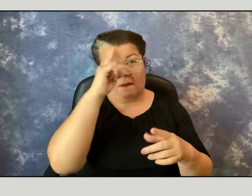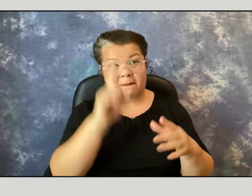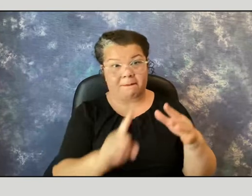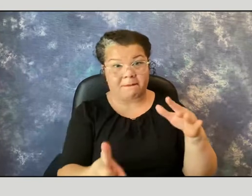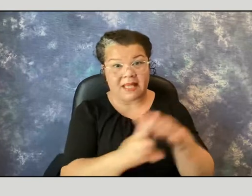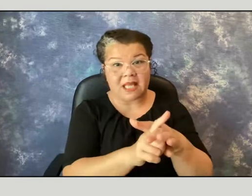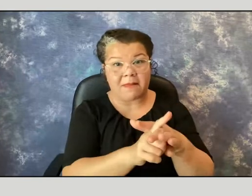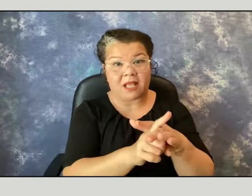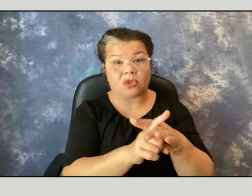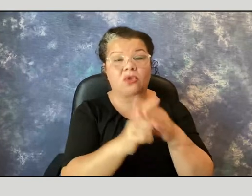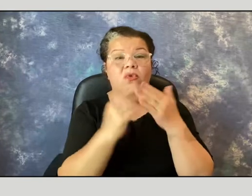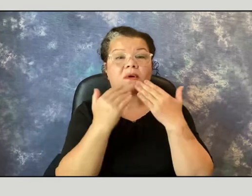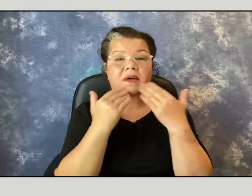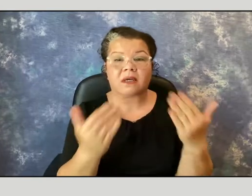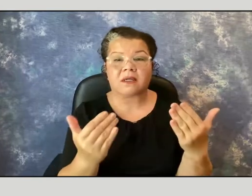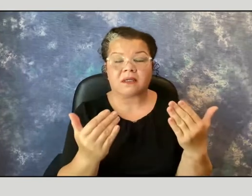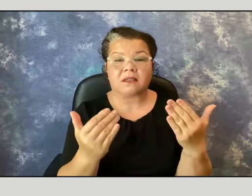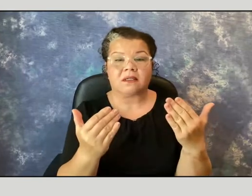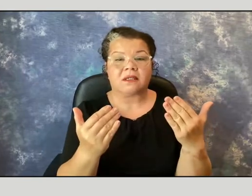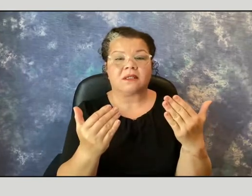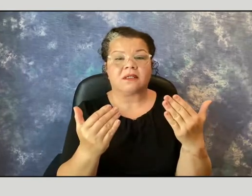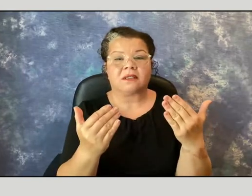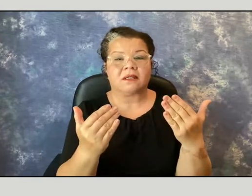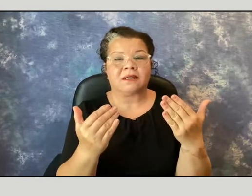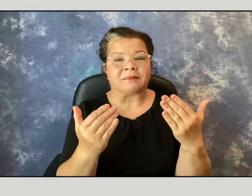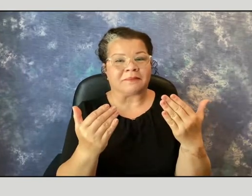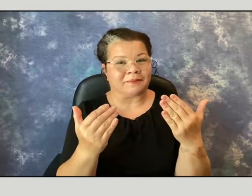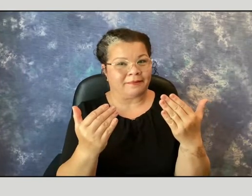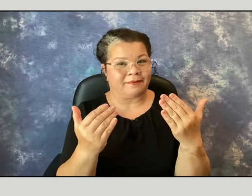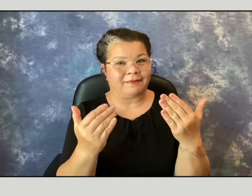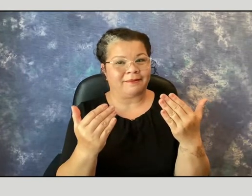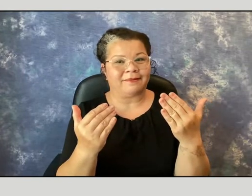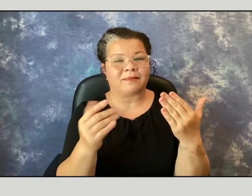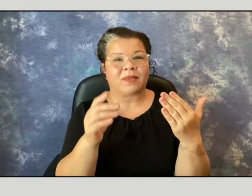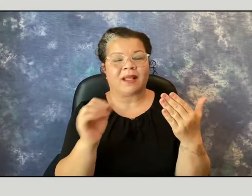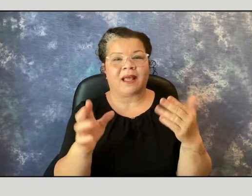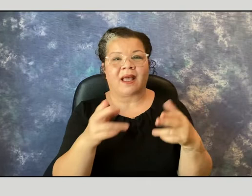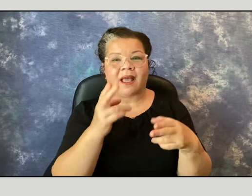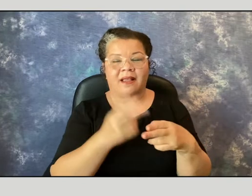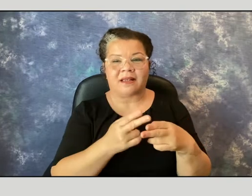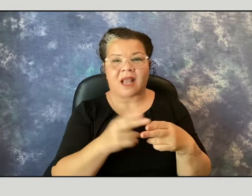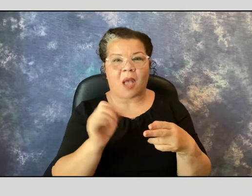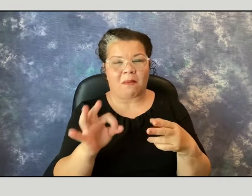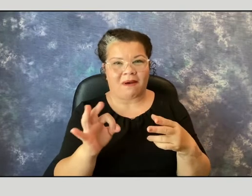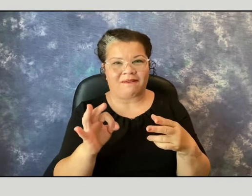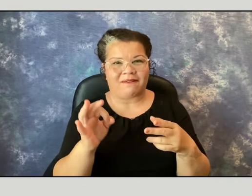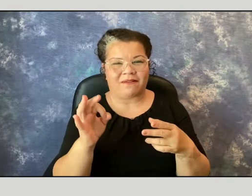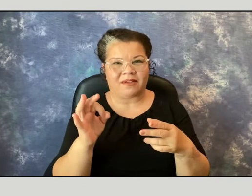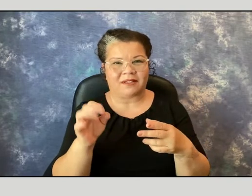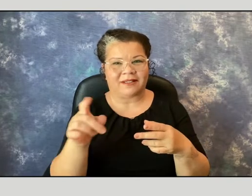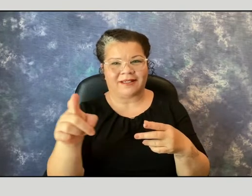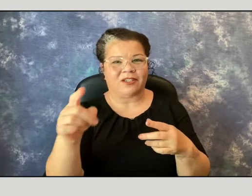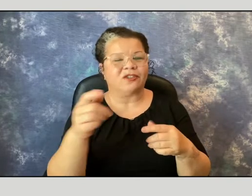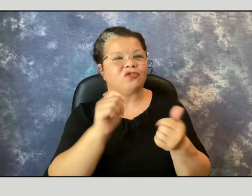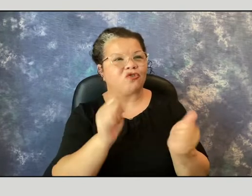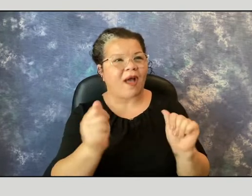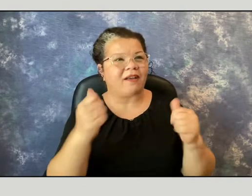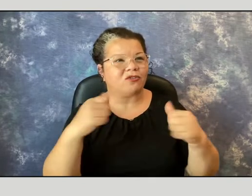Name of a thought that is pleasurable, that is delightful.